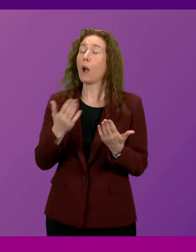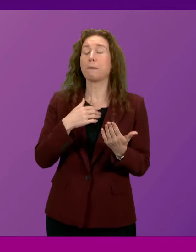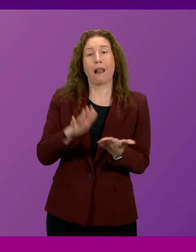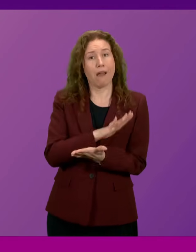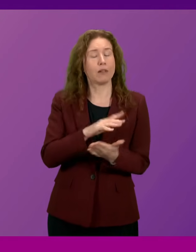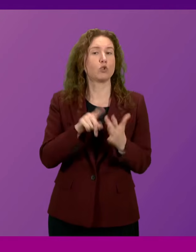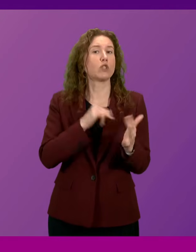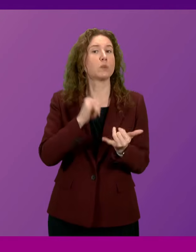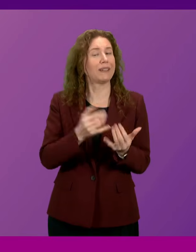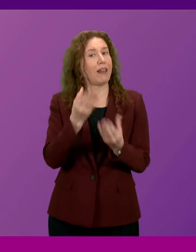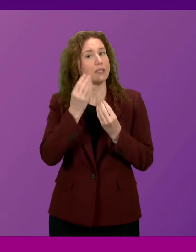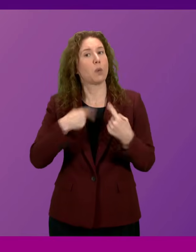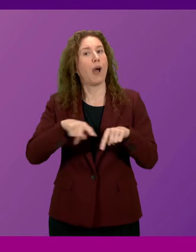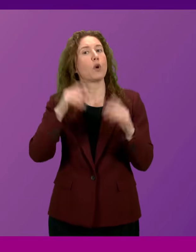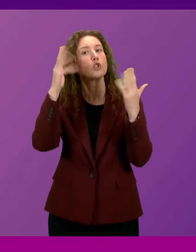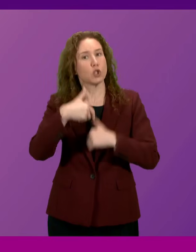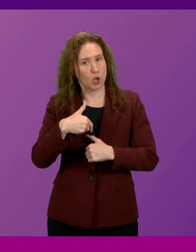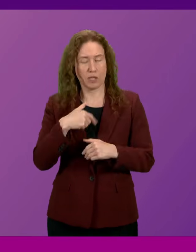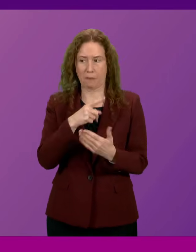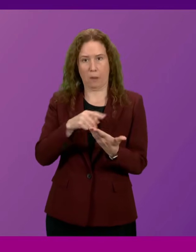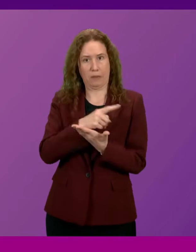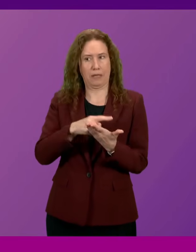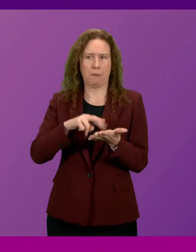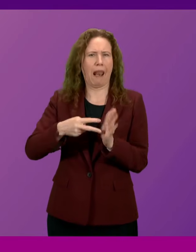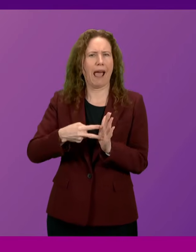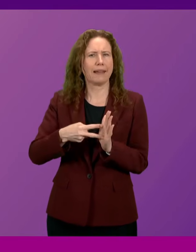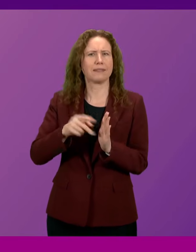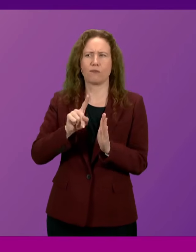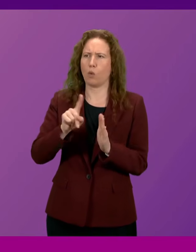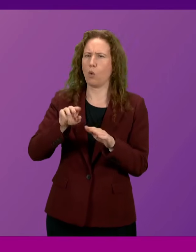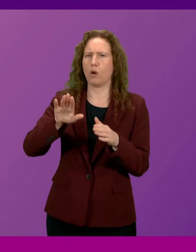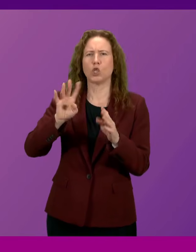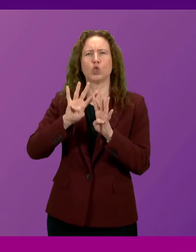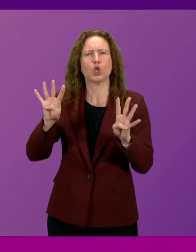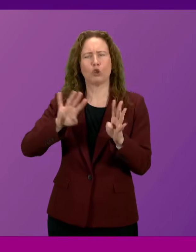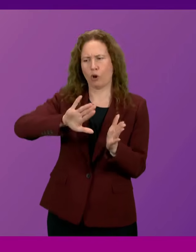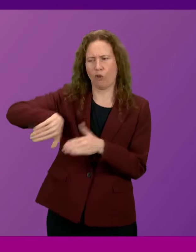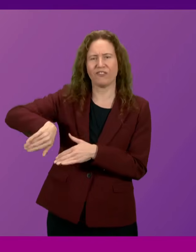our concerns about the plan to remove juries from some trials, which has now been dropped.